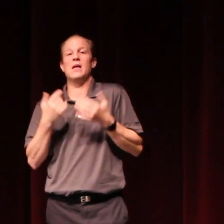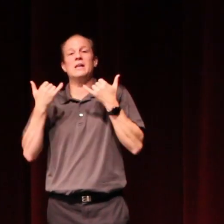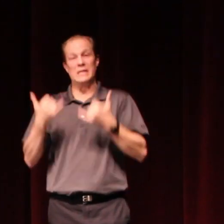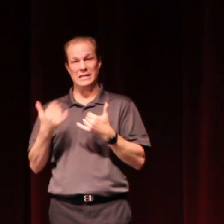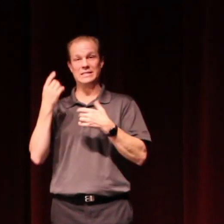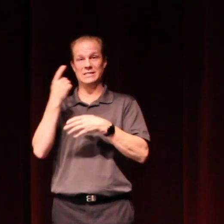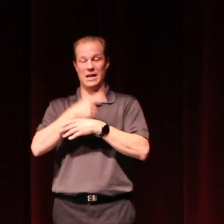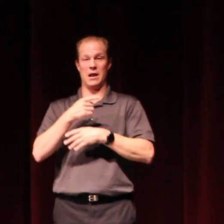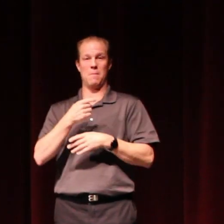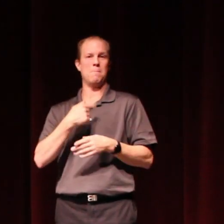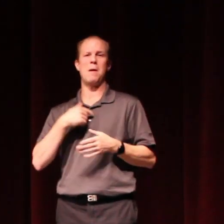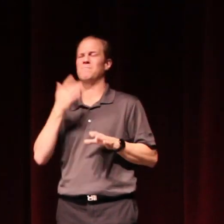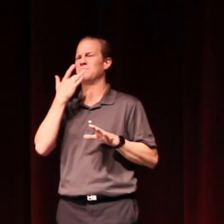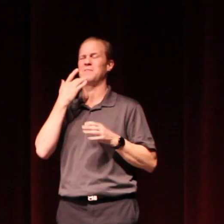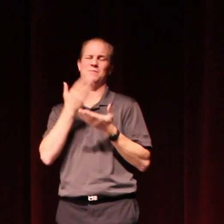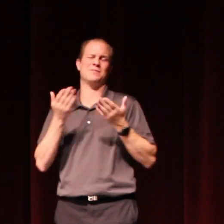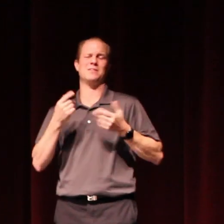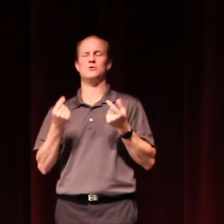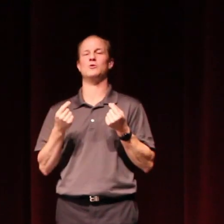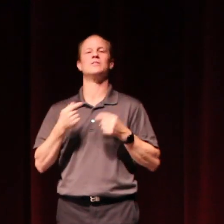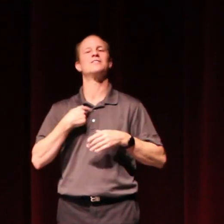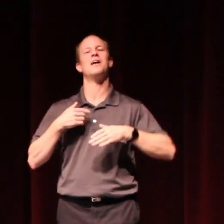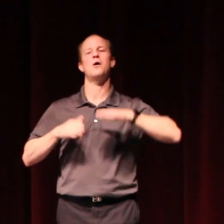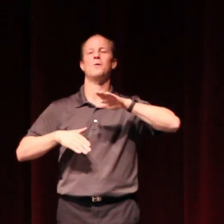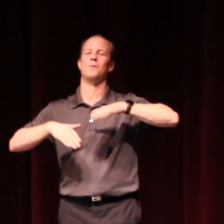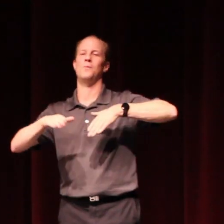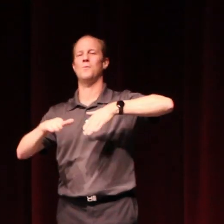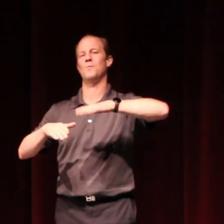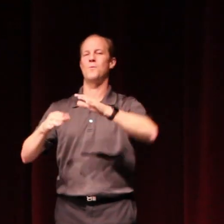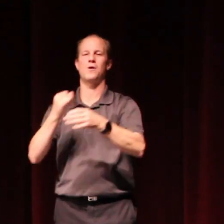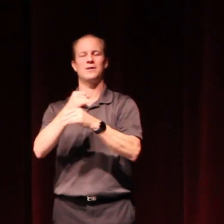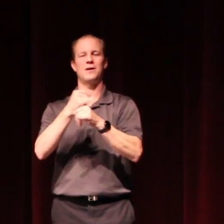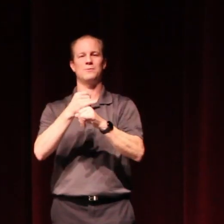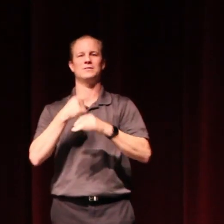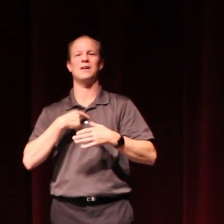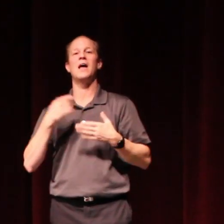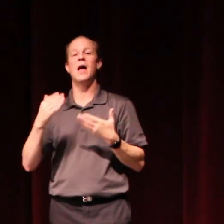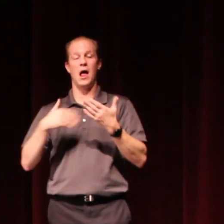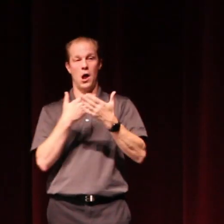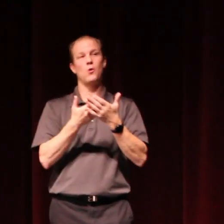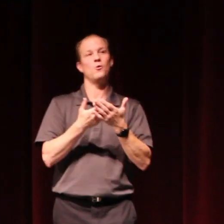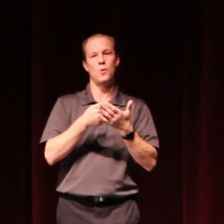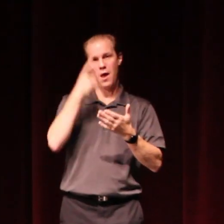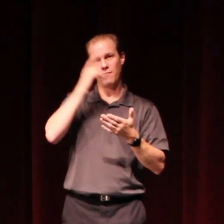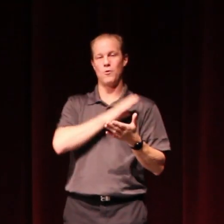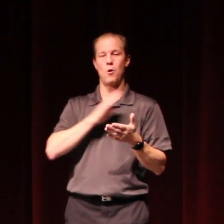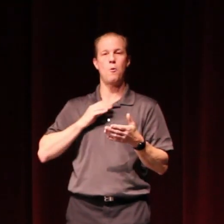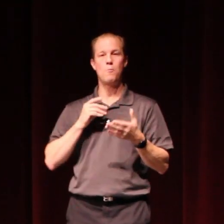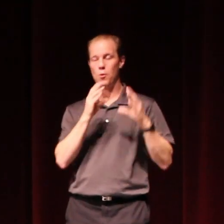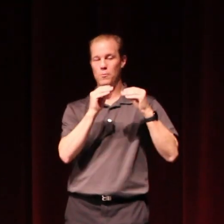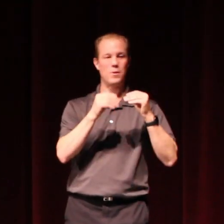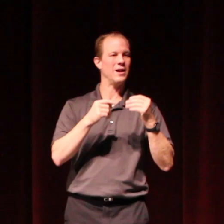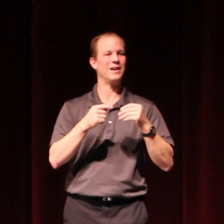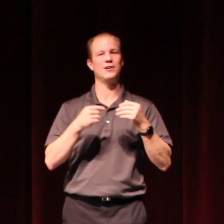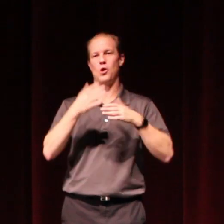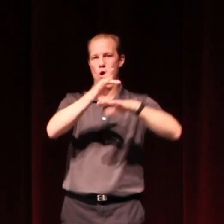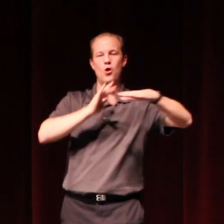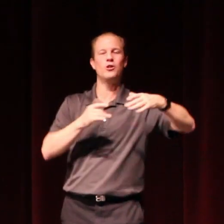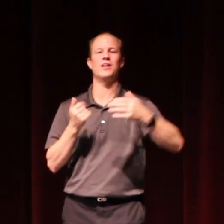campus. Right? I get early to a board meeting, I arrive, I walk through all the buildings, I check out what's new, especially with all the new renovations that have been really